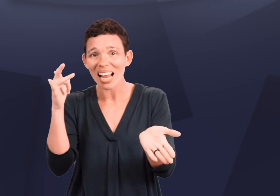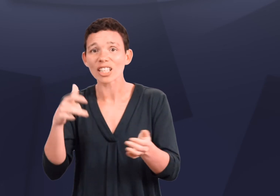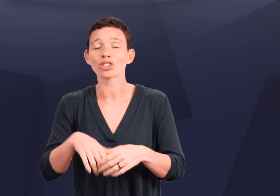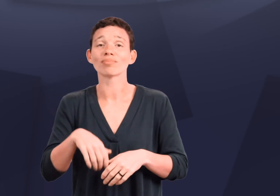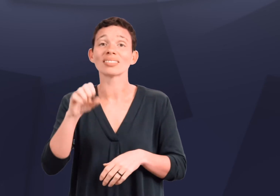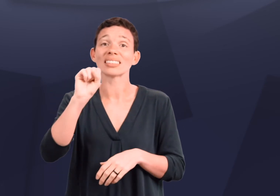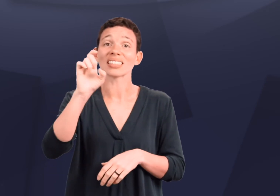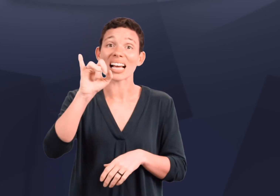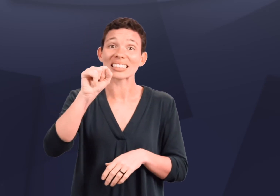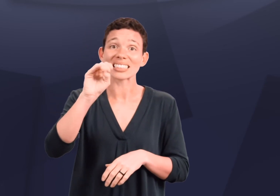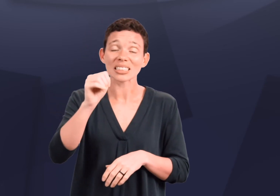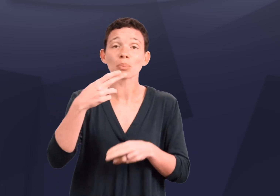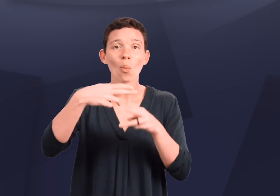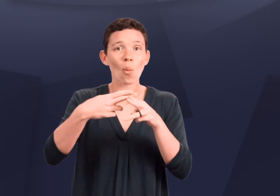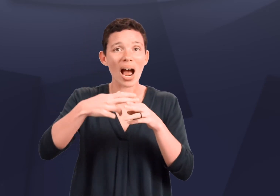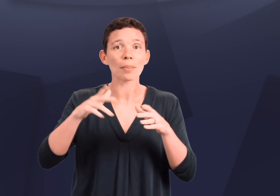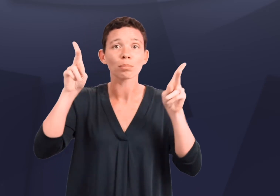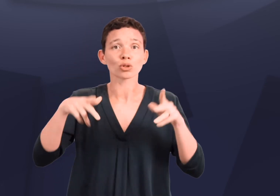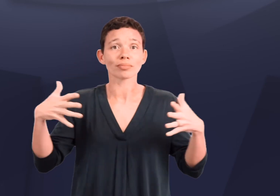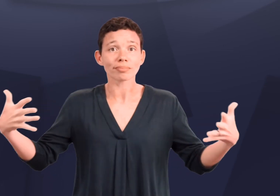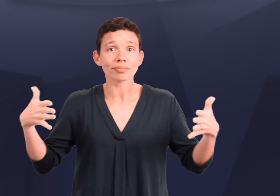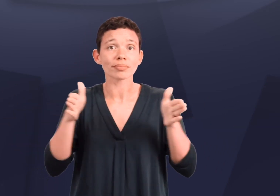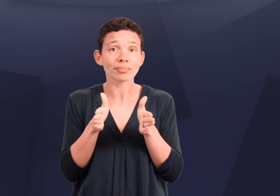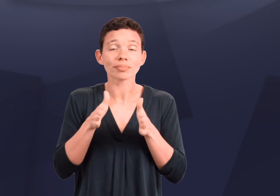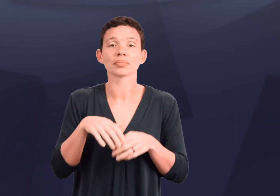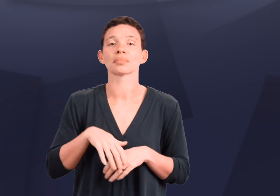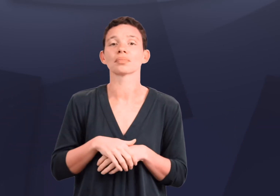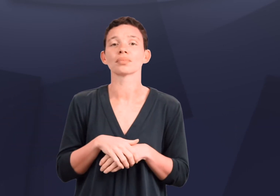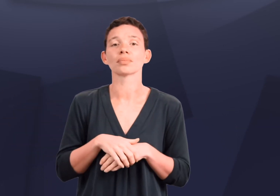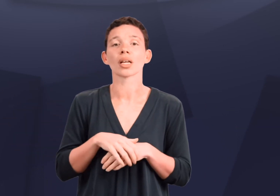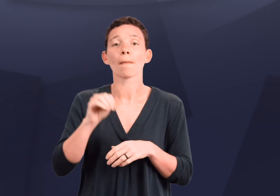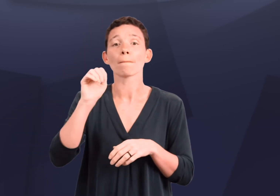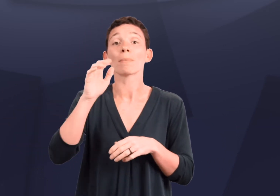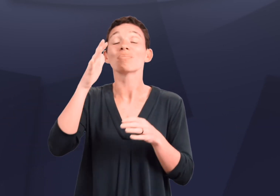Language deprivation, educationally disadvantaged, size-ism.